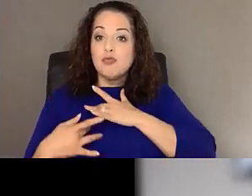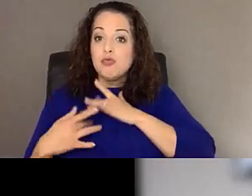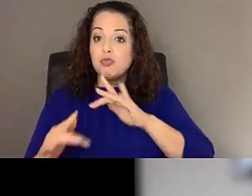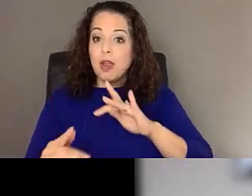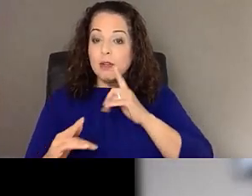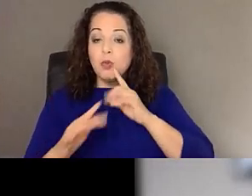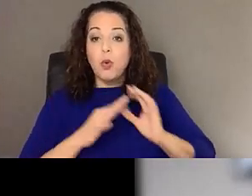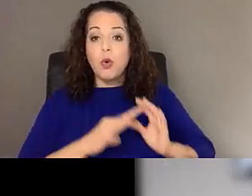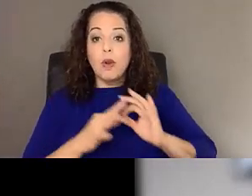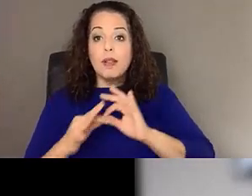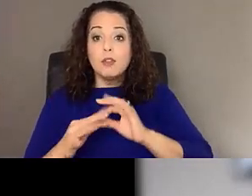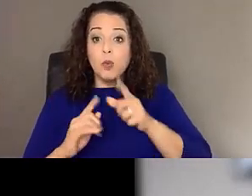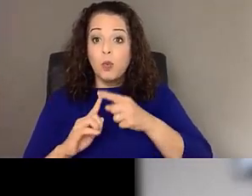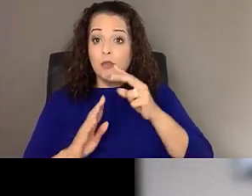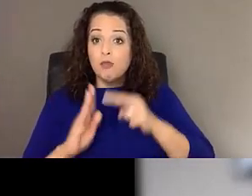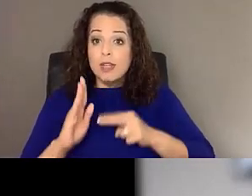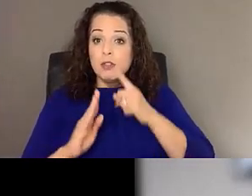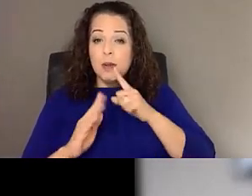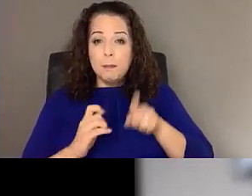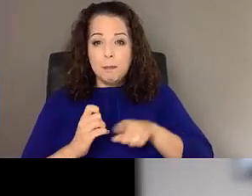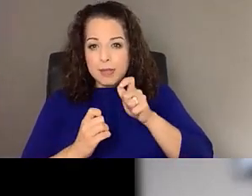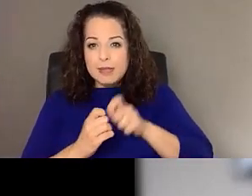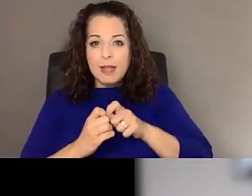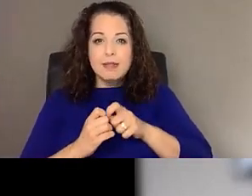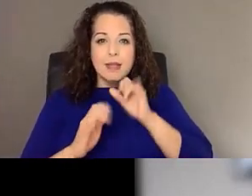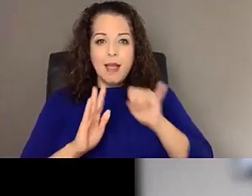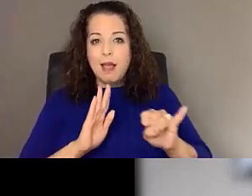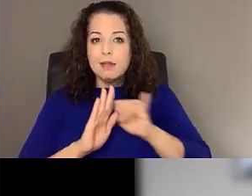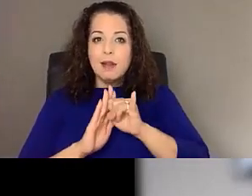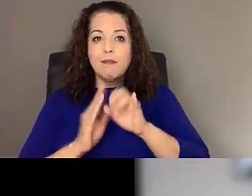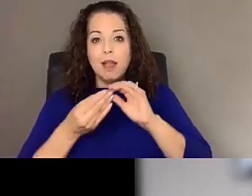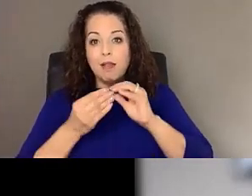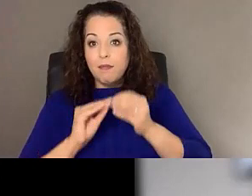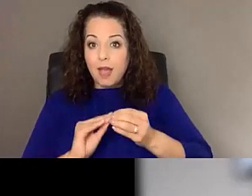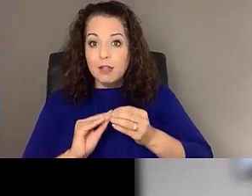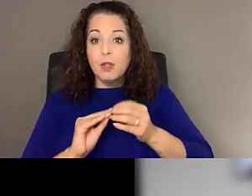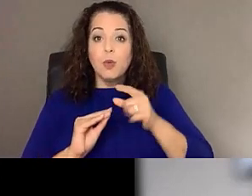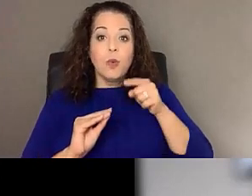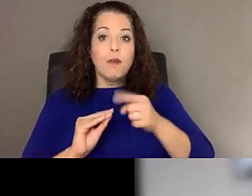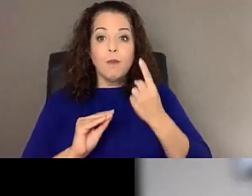to precisely identify the value of a specific data point.